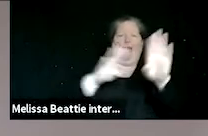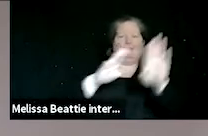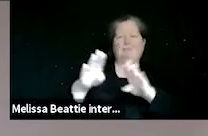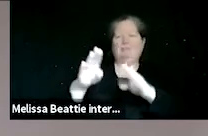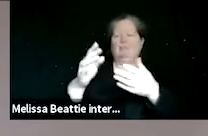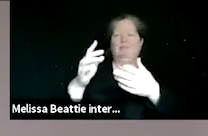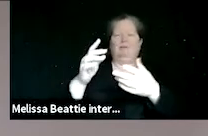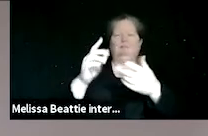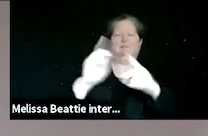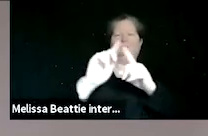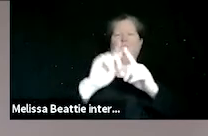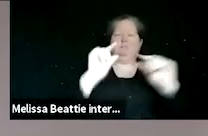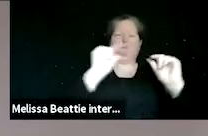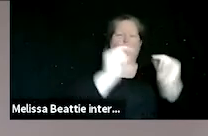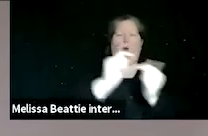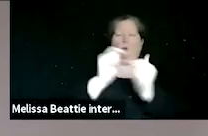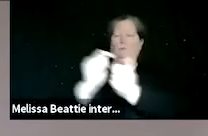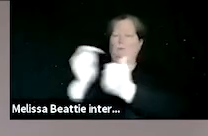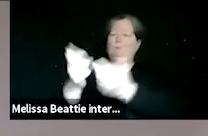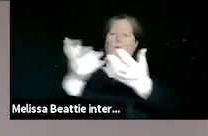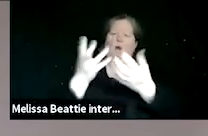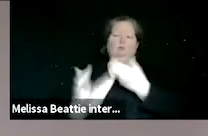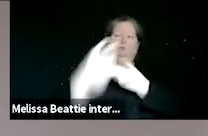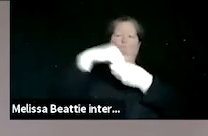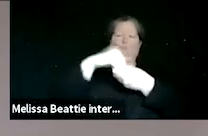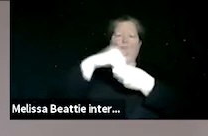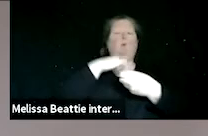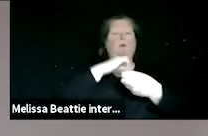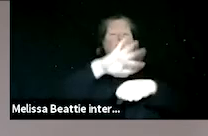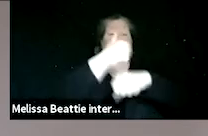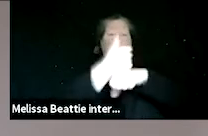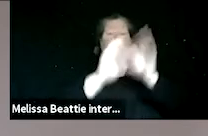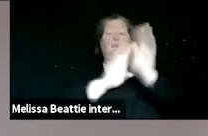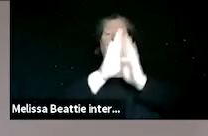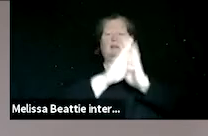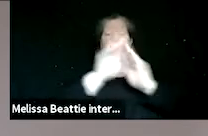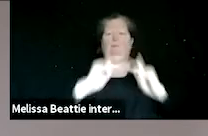Ben Woelk: So we decided we would develop a physical escape room to teach cyber security